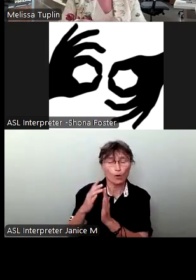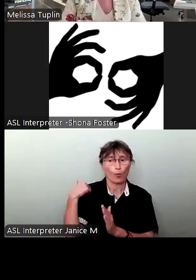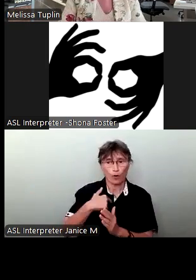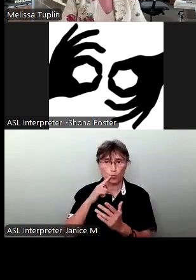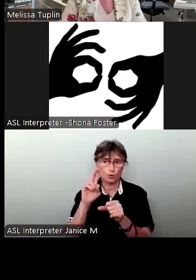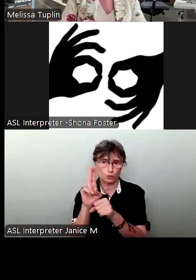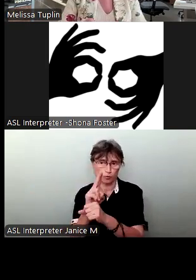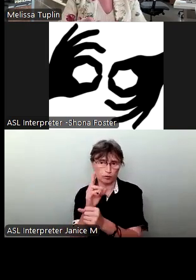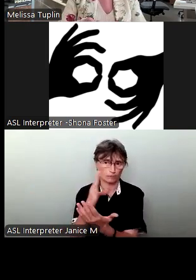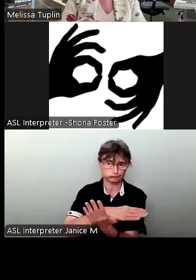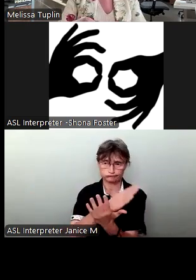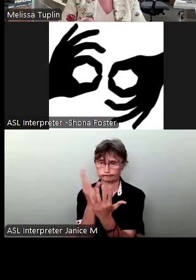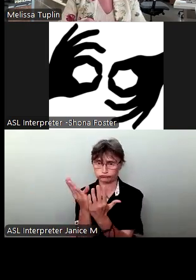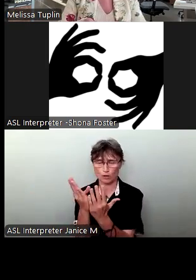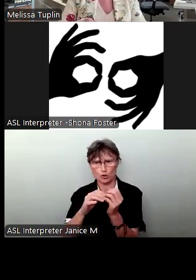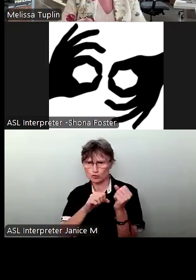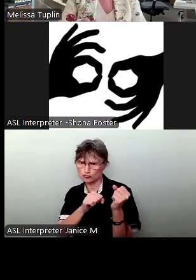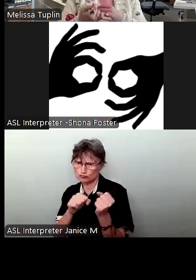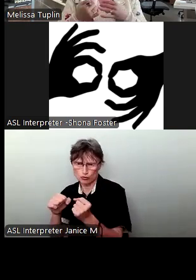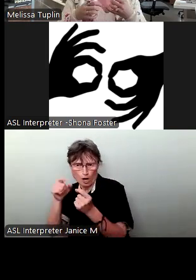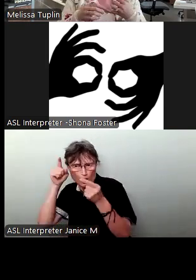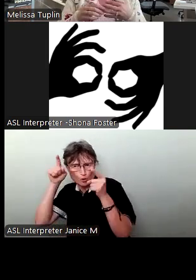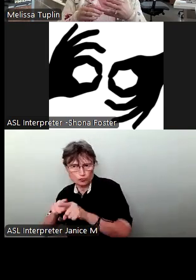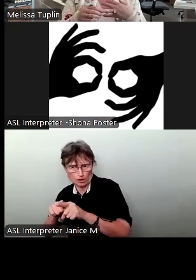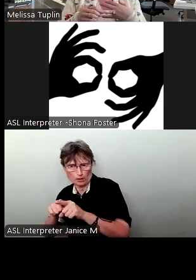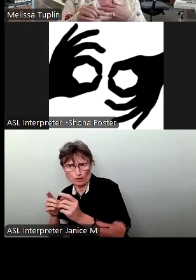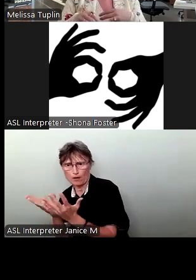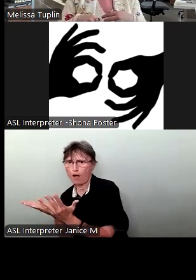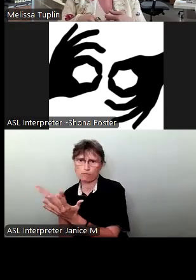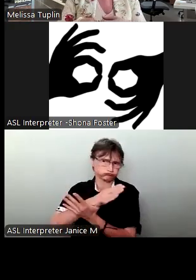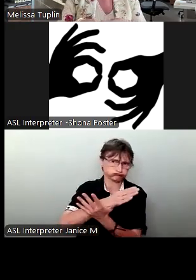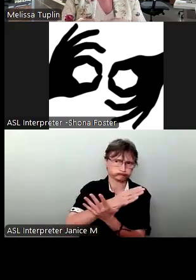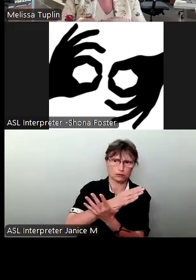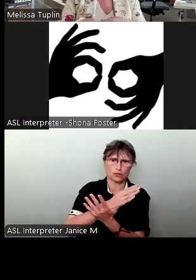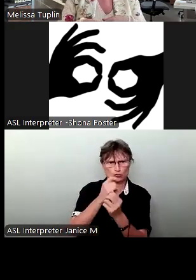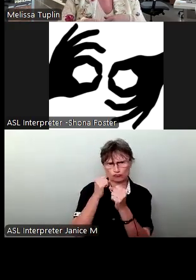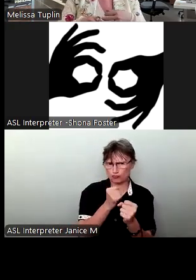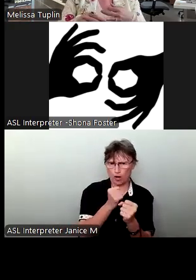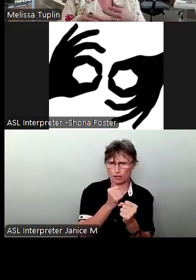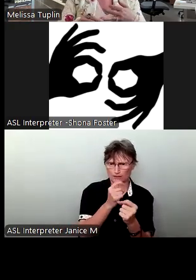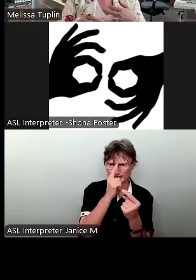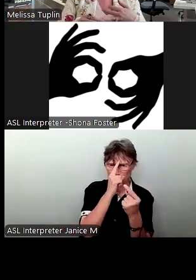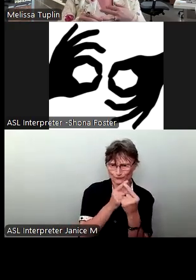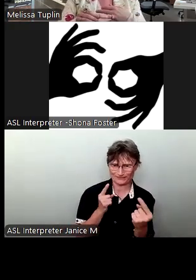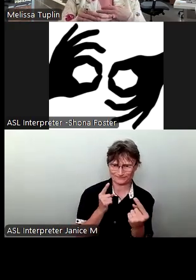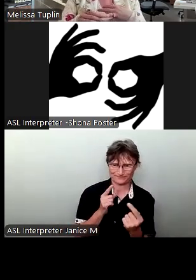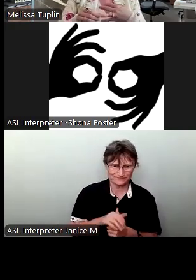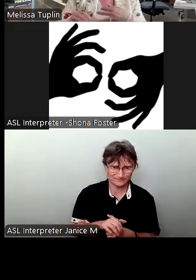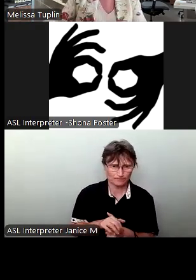disagree on the criteria statement, the funding request is clearly articulated, reasonable and